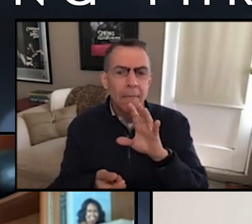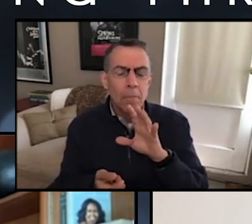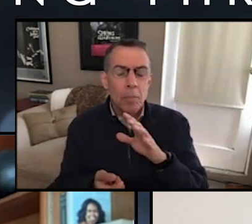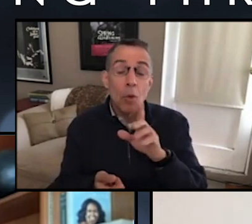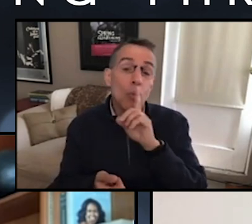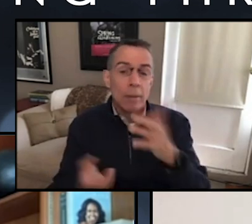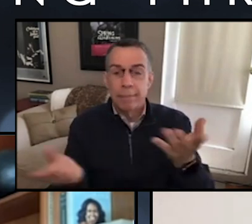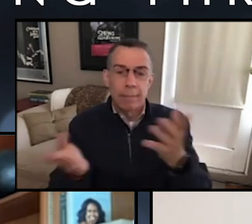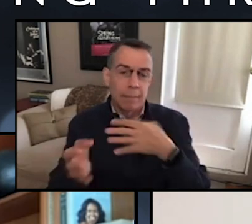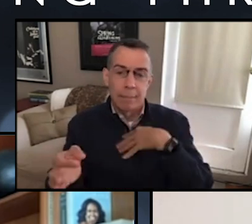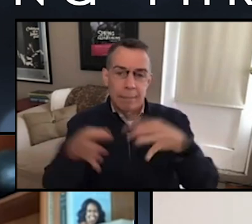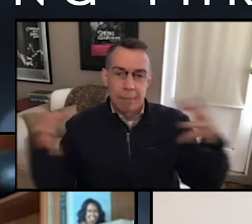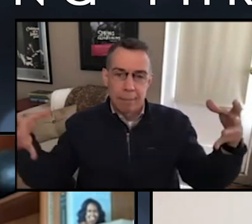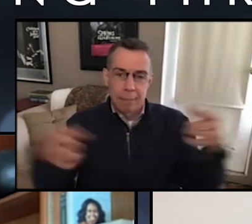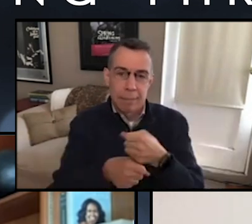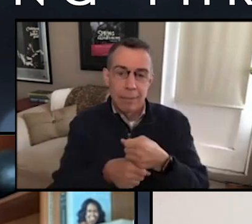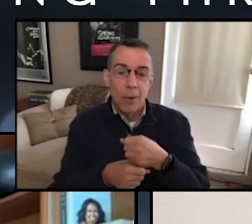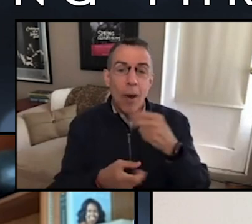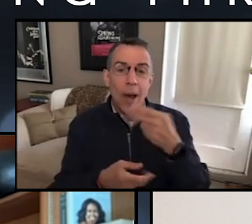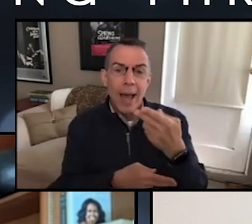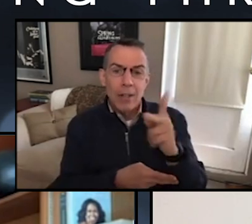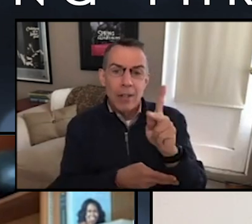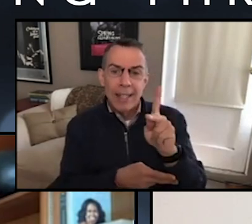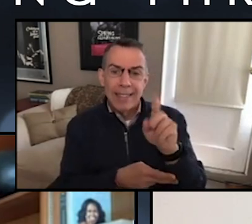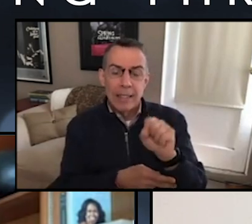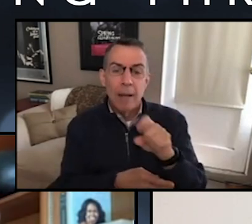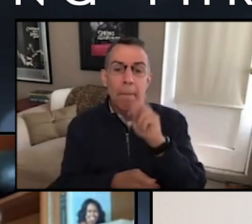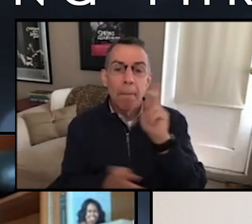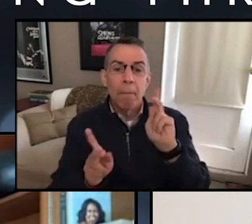explain real quick, what HK&C is, is that people who are DeafBlind from all